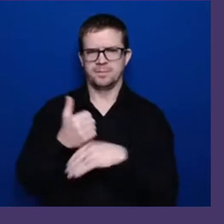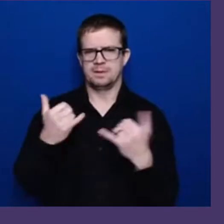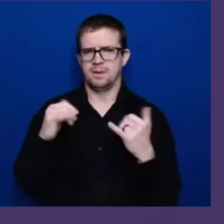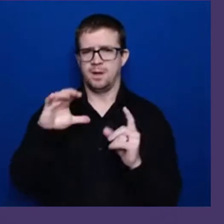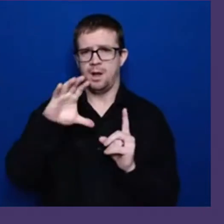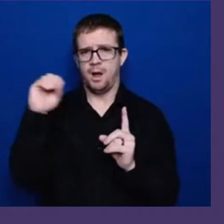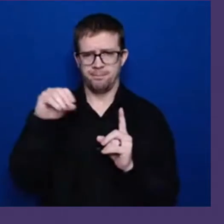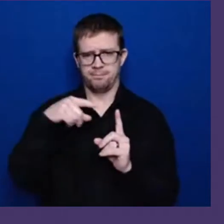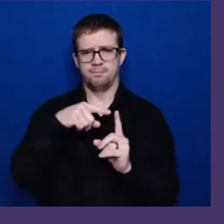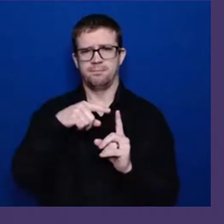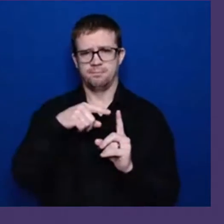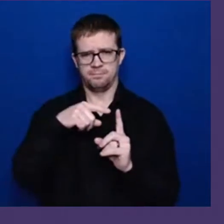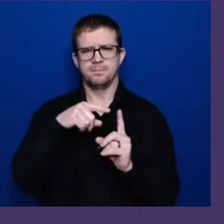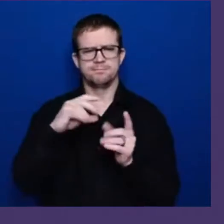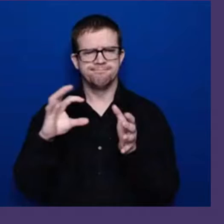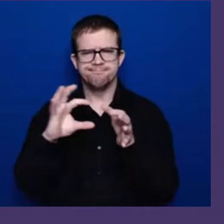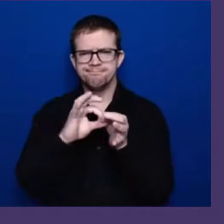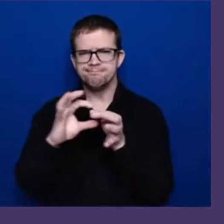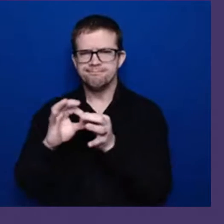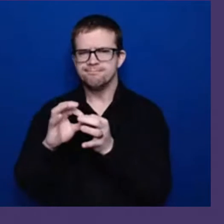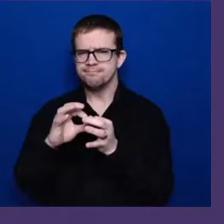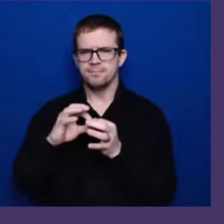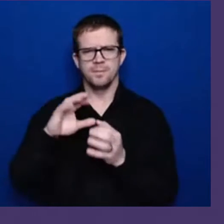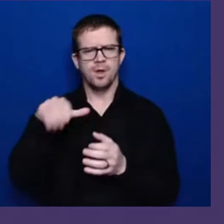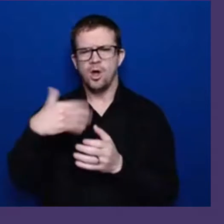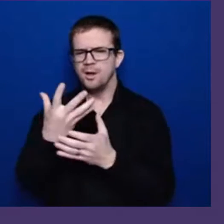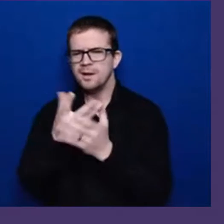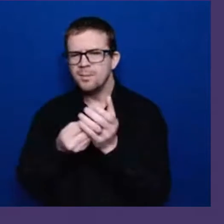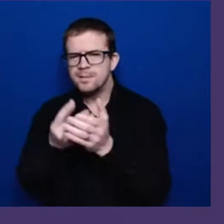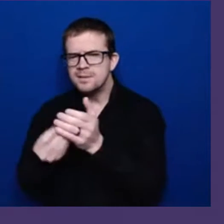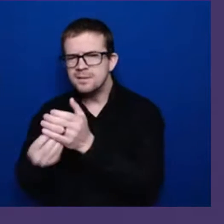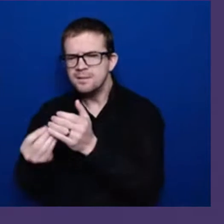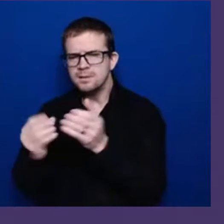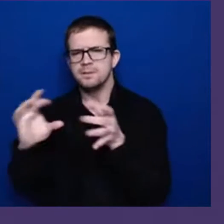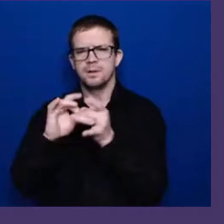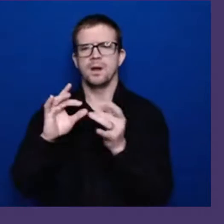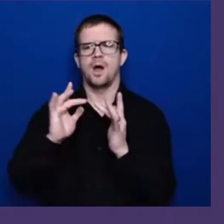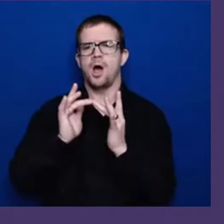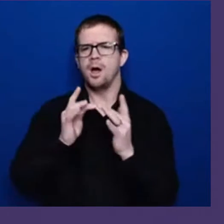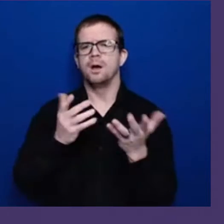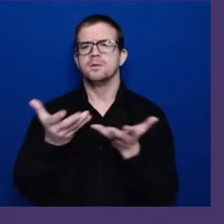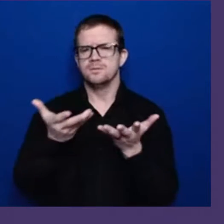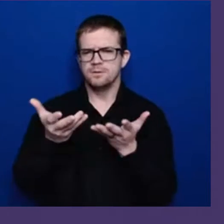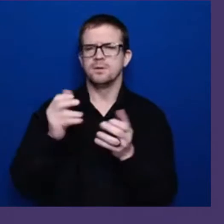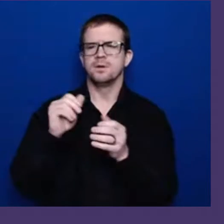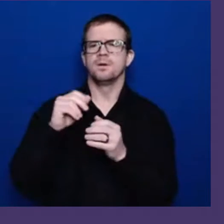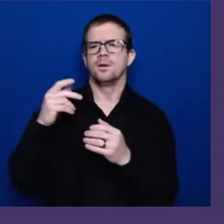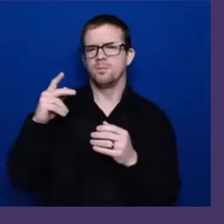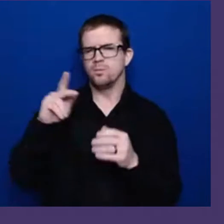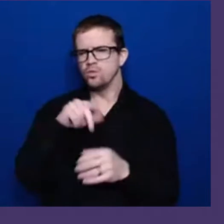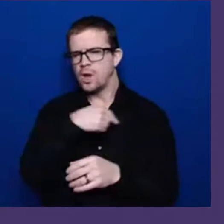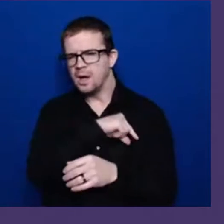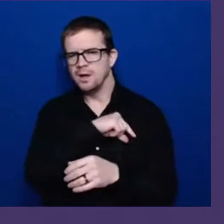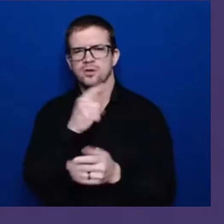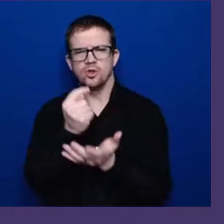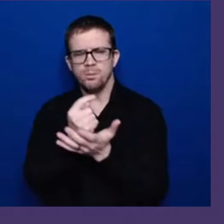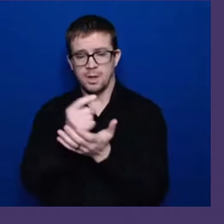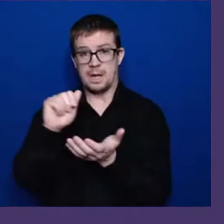people with qualified therapists. We knew using AI to help less severe issues like mild mental health concerns,